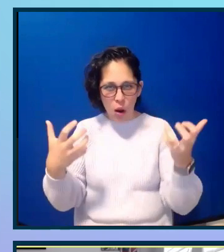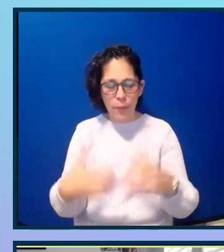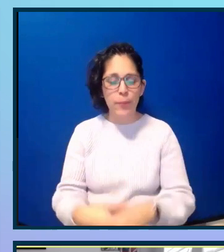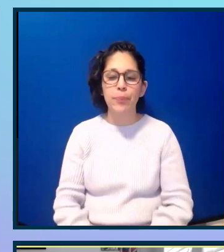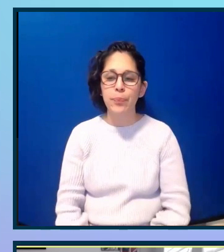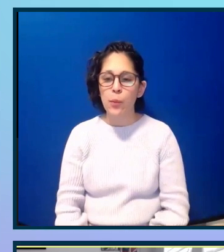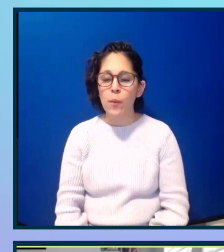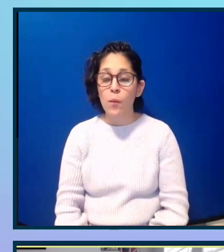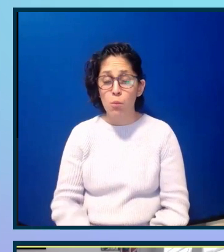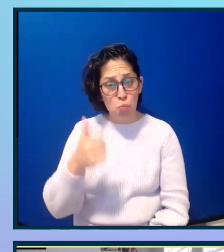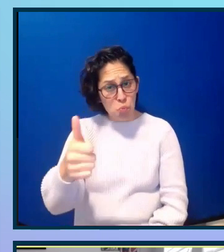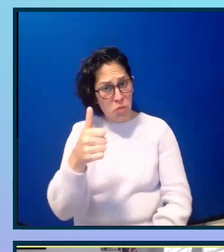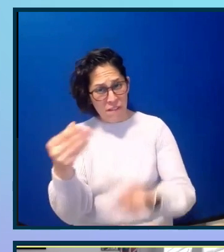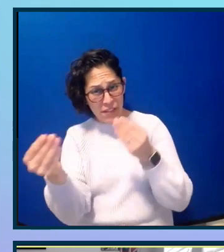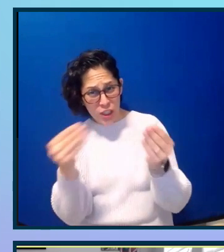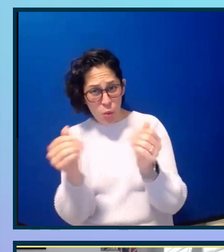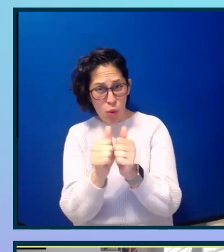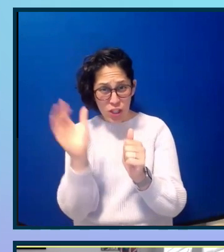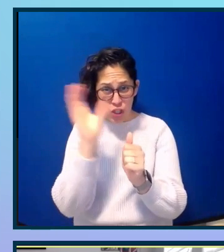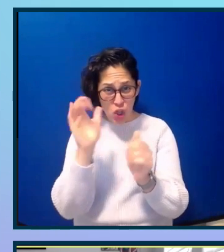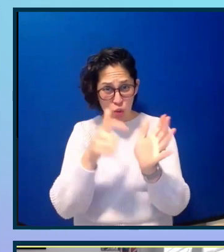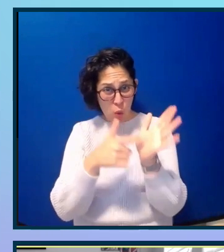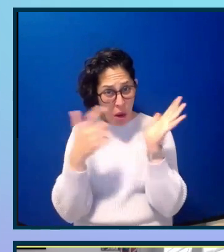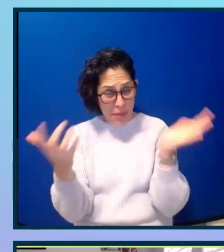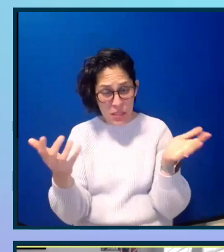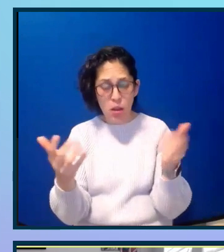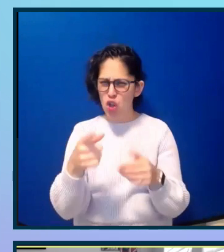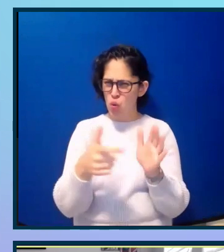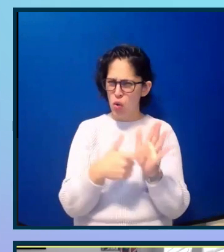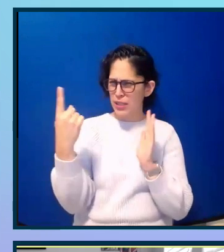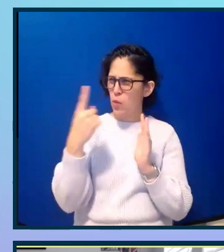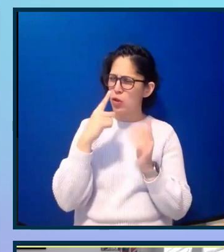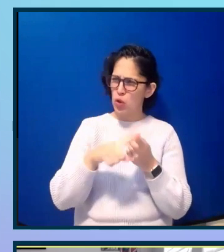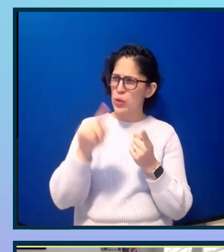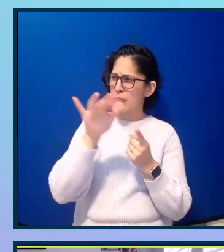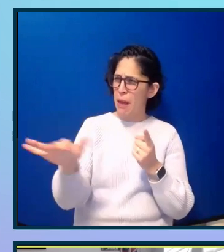Are you flexible with your search requirements? Are you requiring somebody to spell a word perfectly,